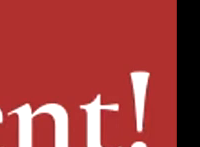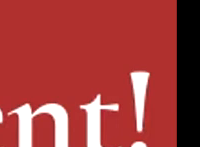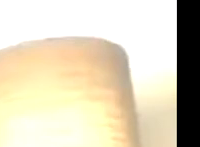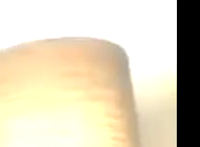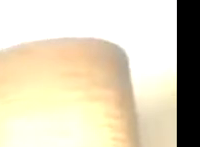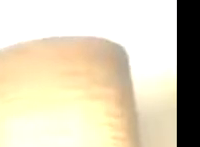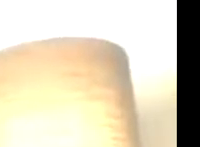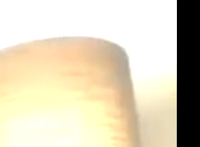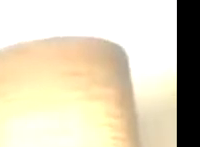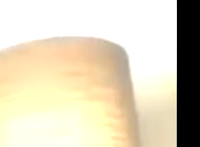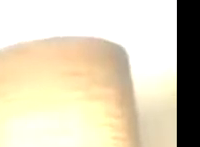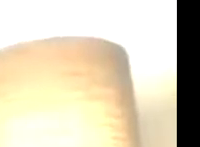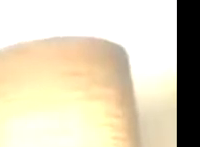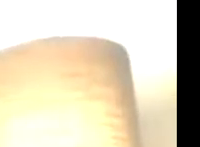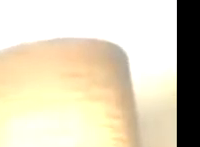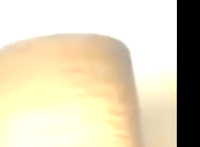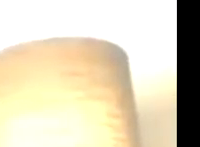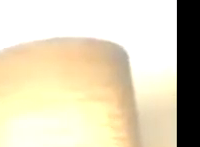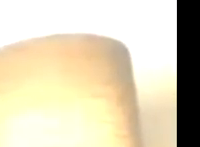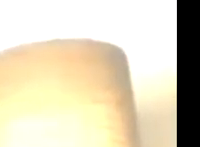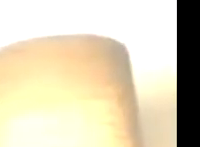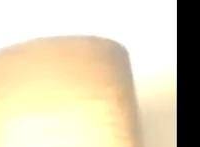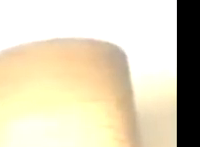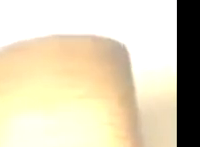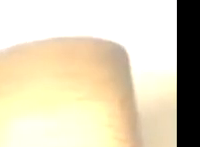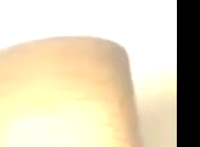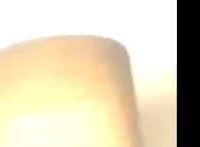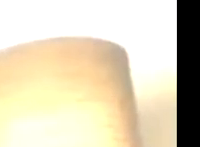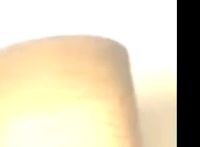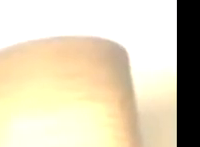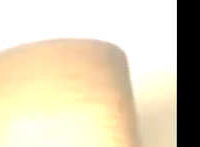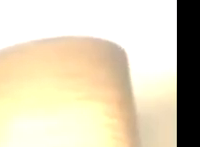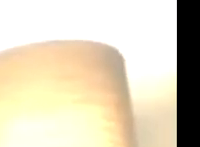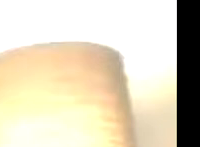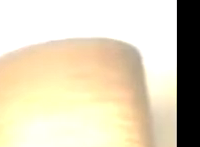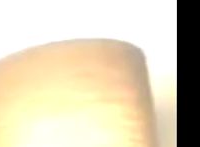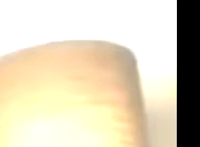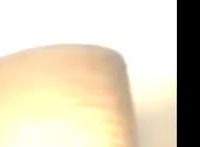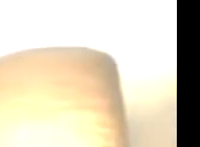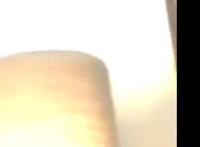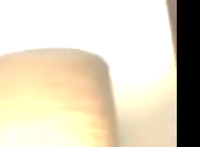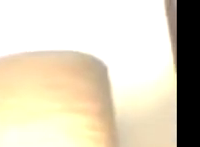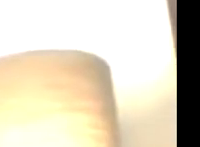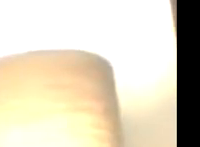Natalie Chavez: I made myself. Hi, everybody. Hey. Hey. Is everybody here. Let's see. Natalie Chavez: No, no, yes.